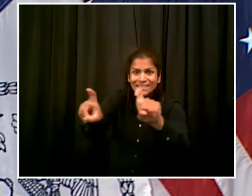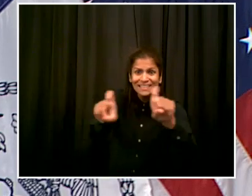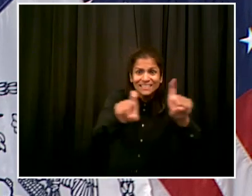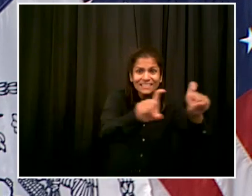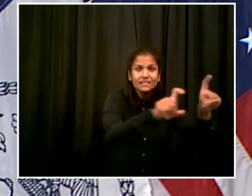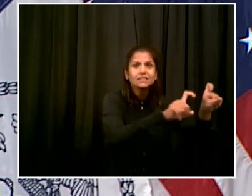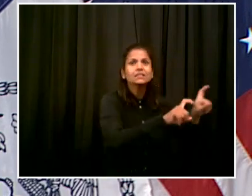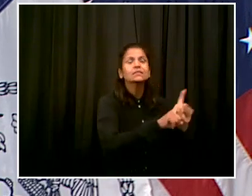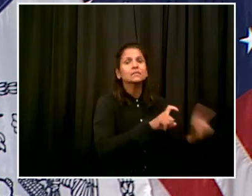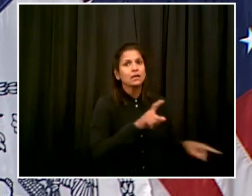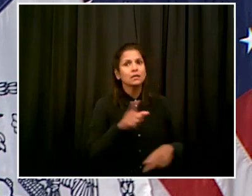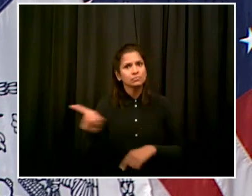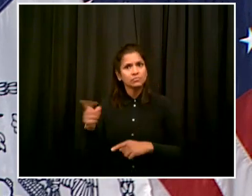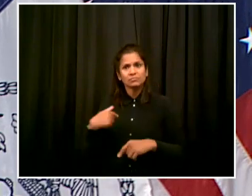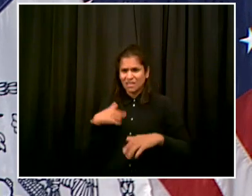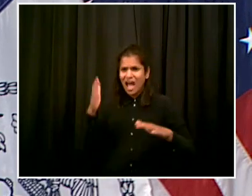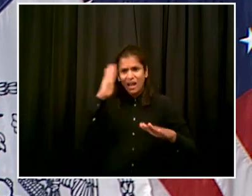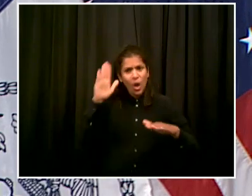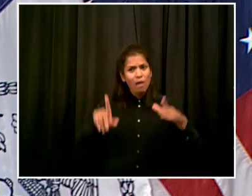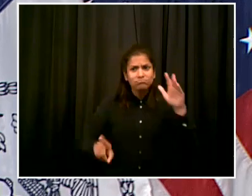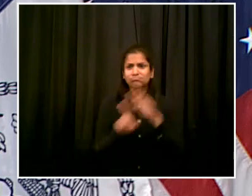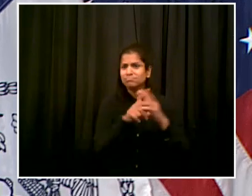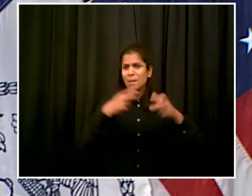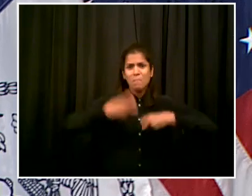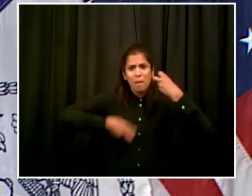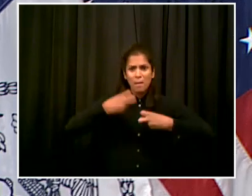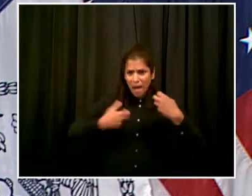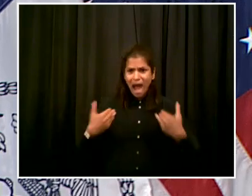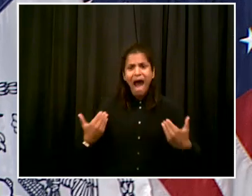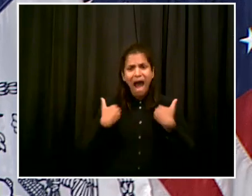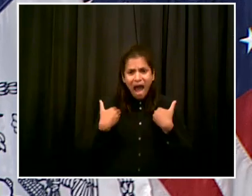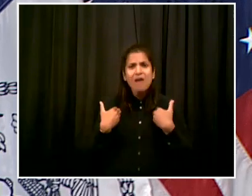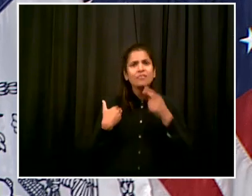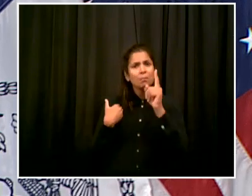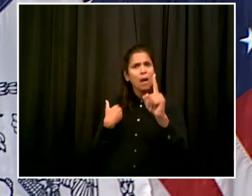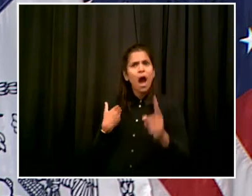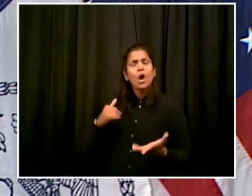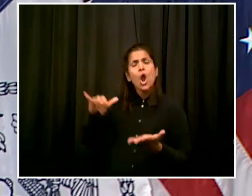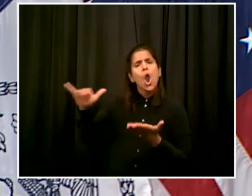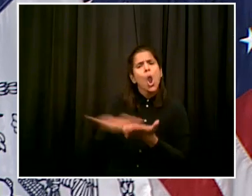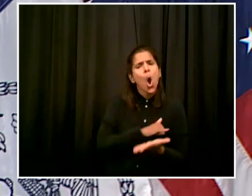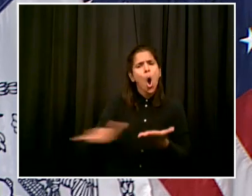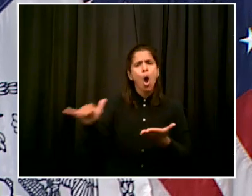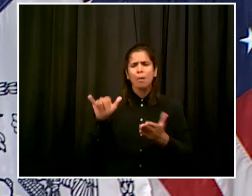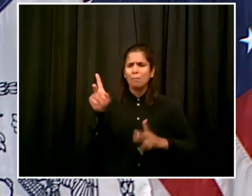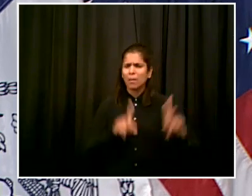EDUCATORS. I GET, OVERWHELMINGLY, THAT PEOPLE WANT TO GO BACK. NOBODY UNDERESTIMATES THE CHALLENGES.